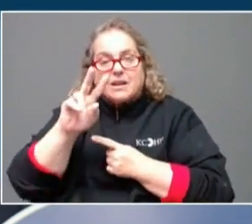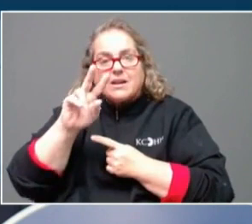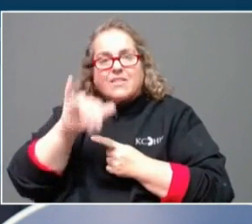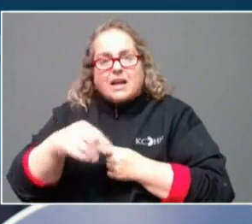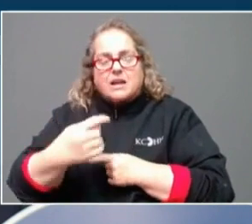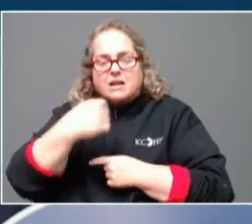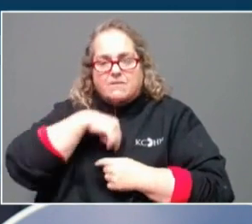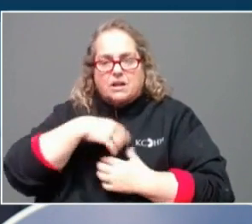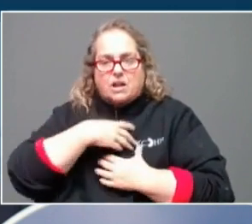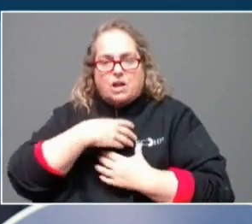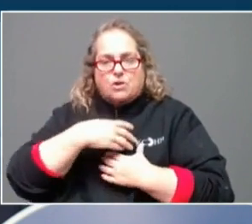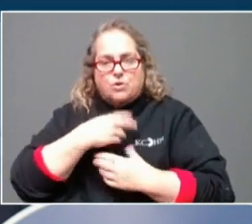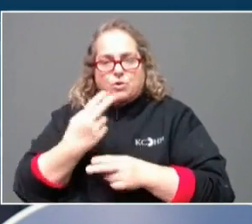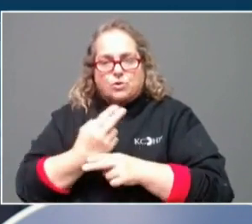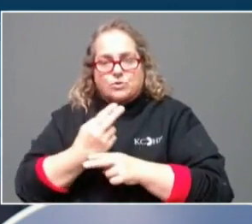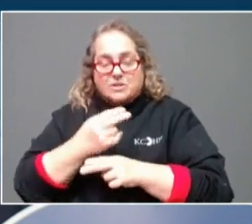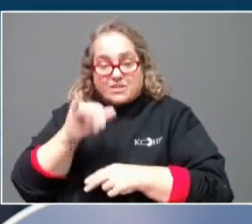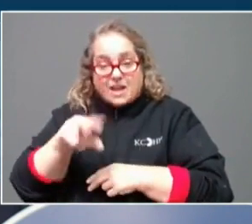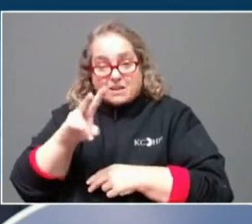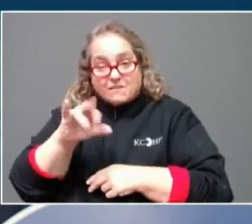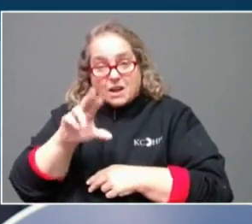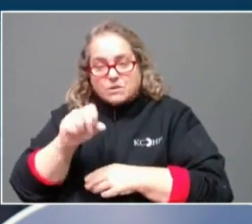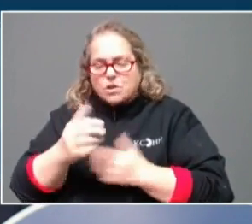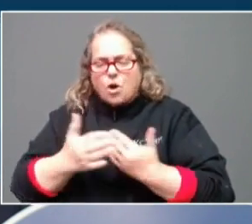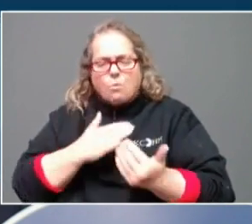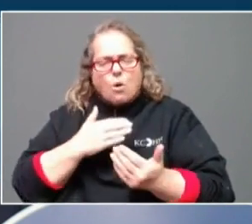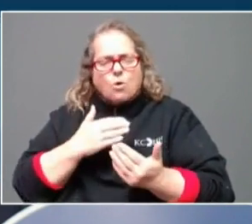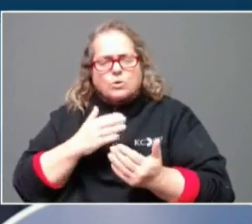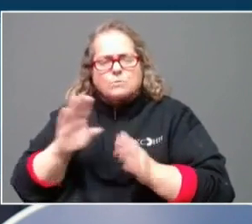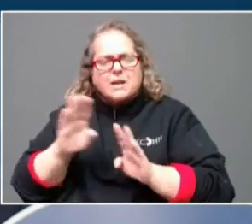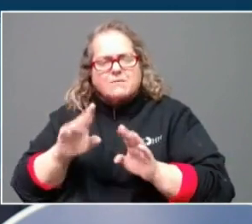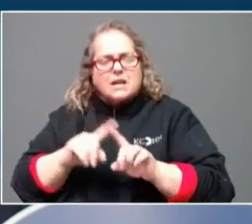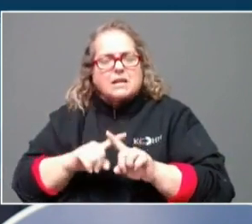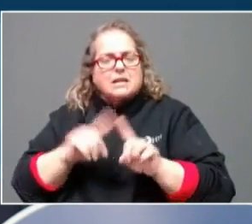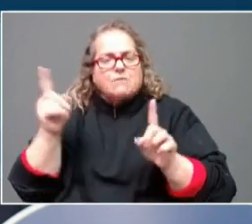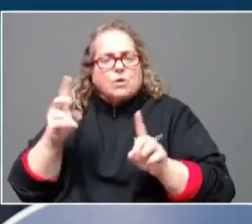behaves like a different virus. It does not appear to hit the lungs nearly as